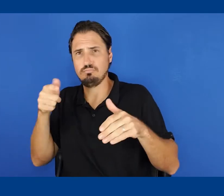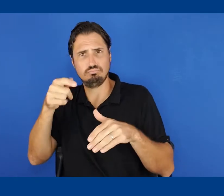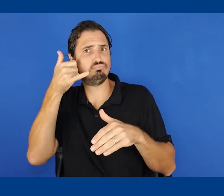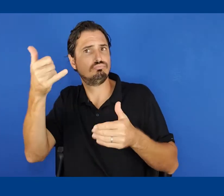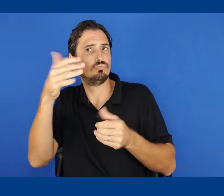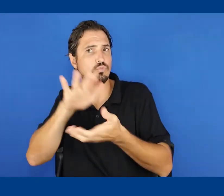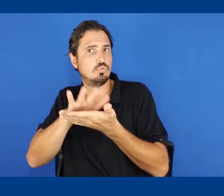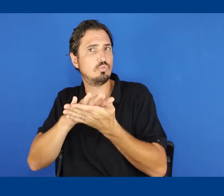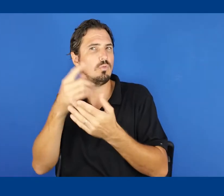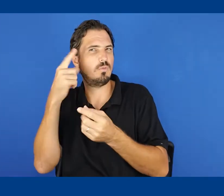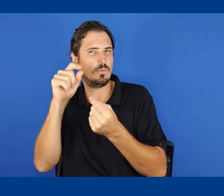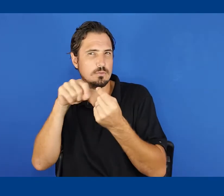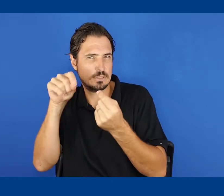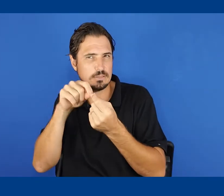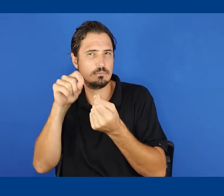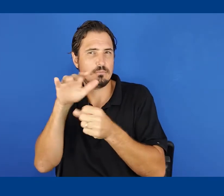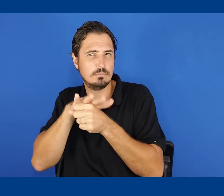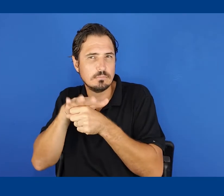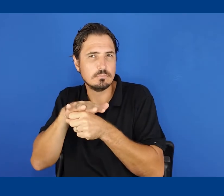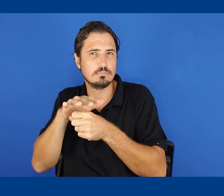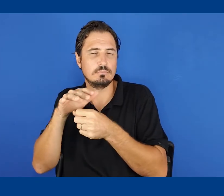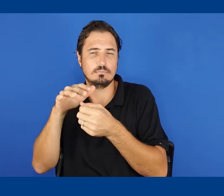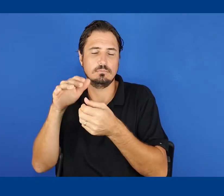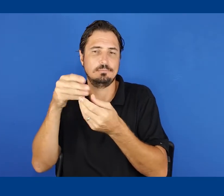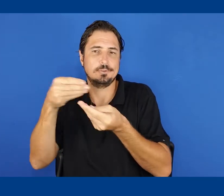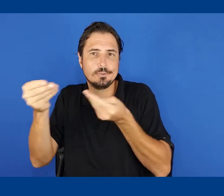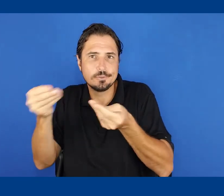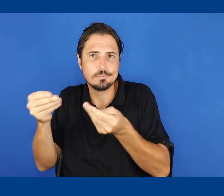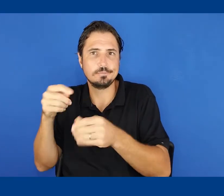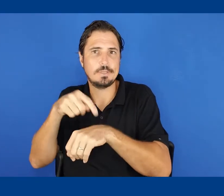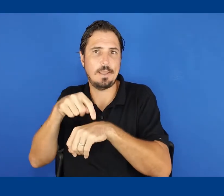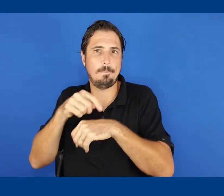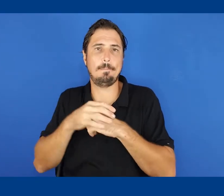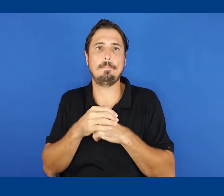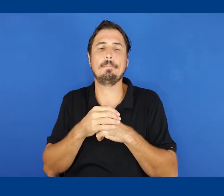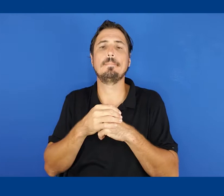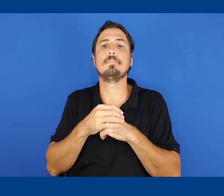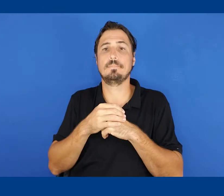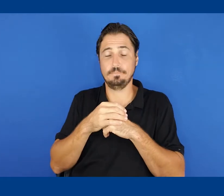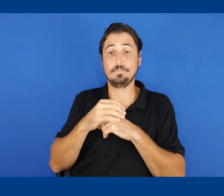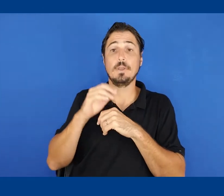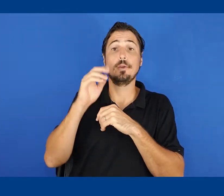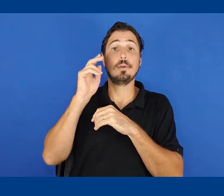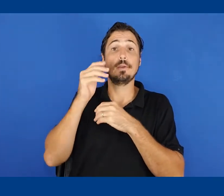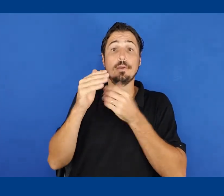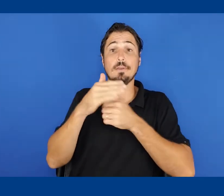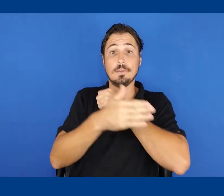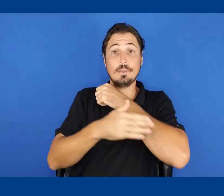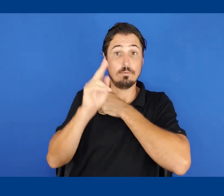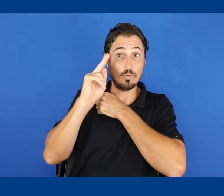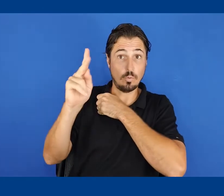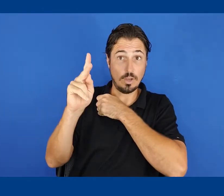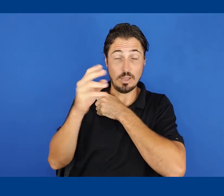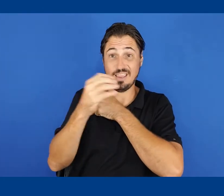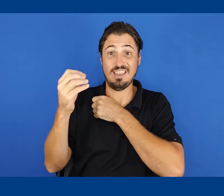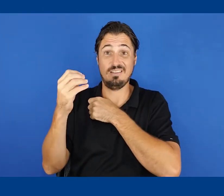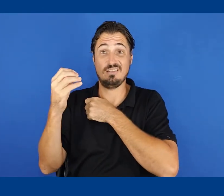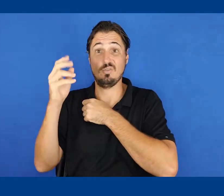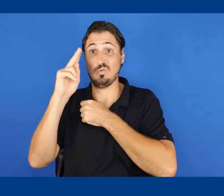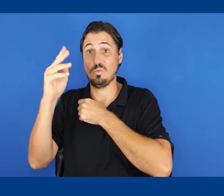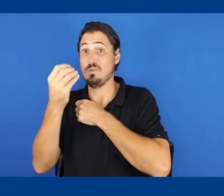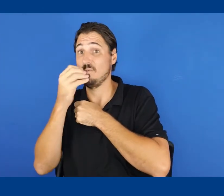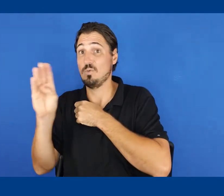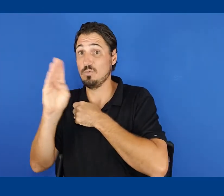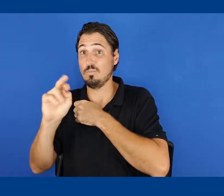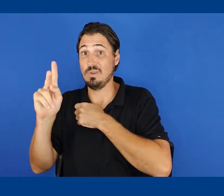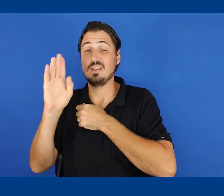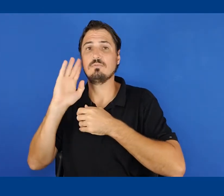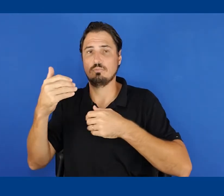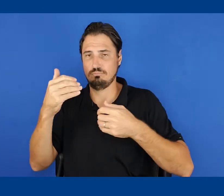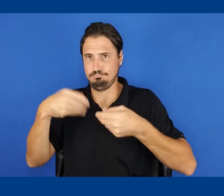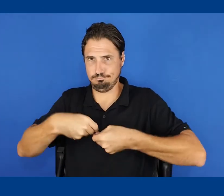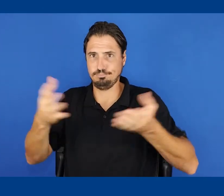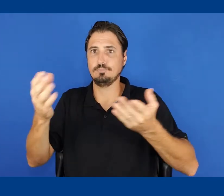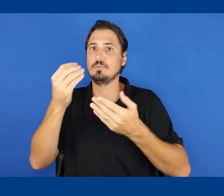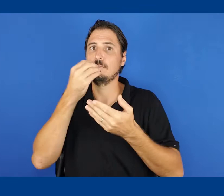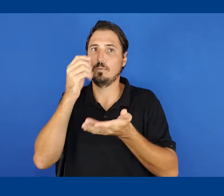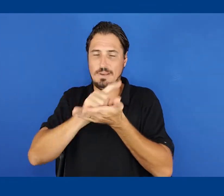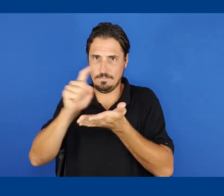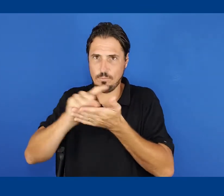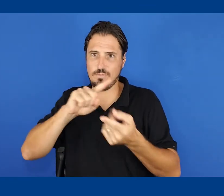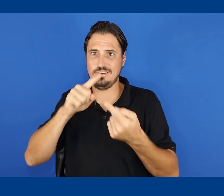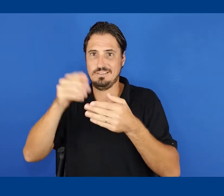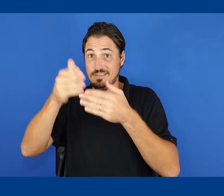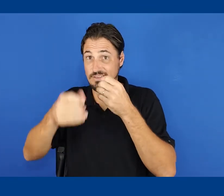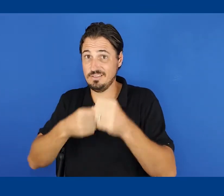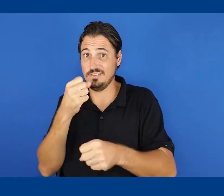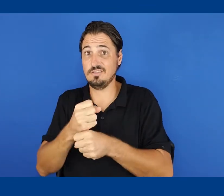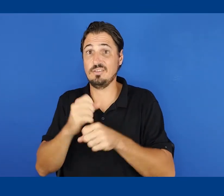The county and the two Kaua`i food banks are conducting the Kupa`a Kaua`i food distributions every week through the end of the year for food-insecure individuals and families. Households